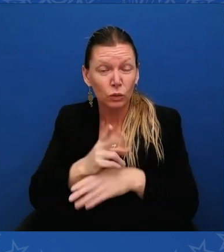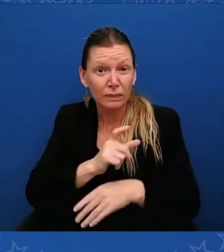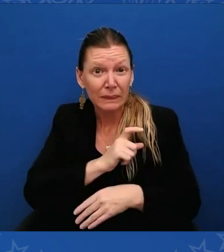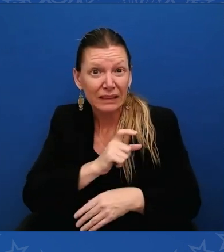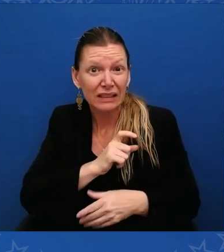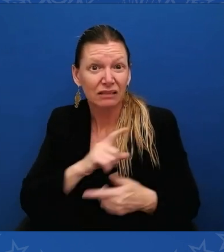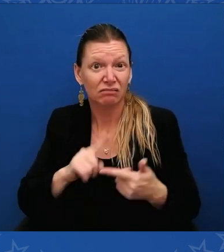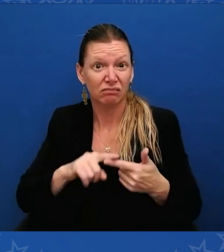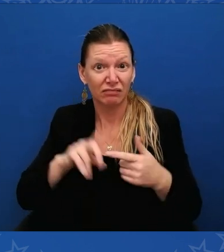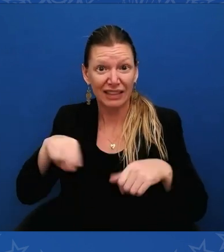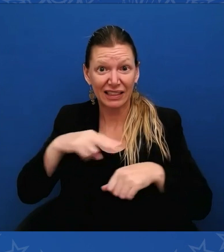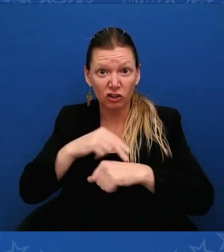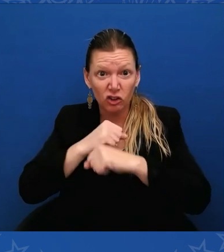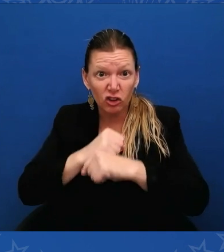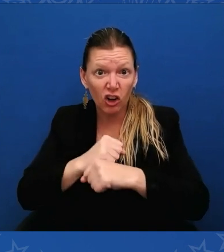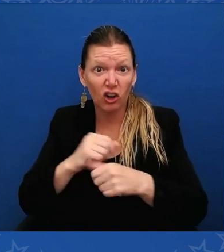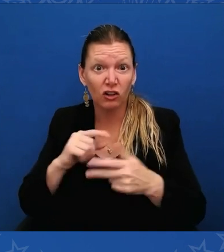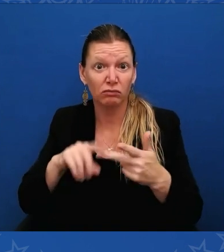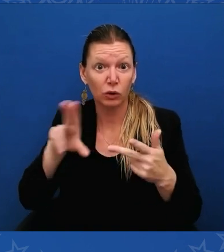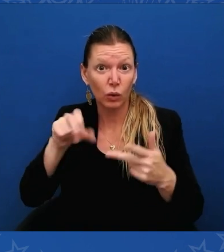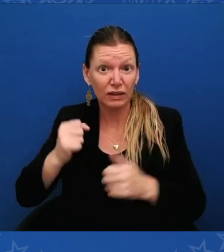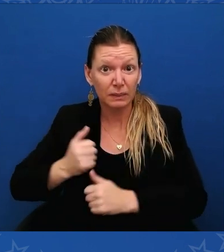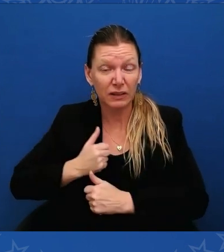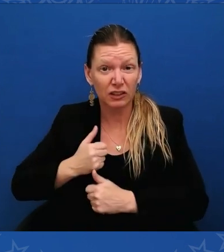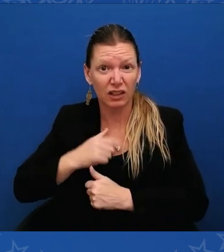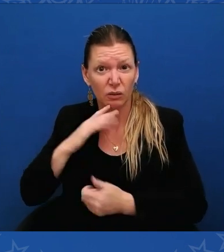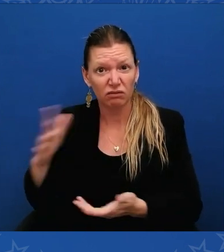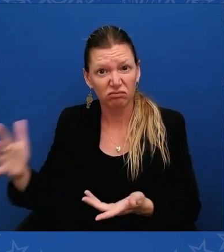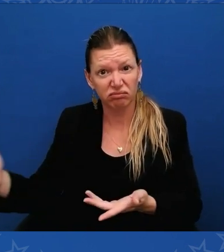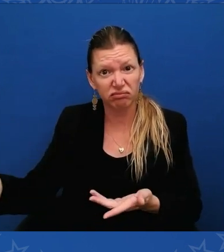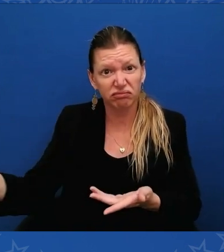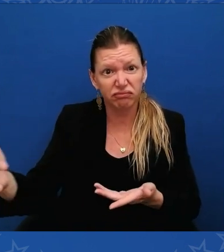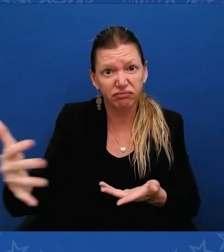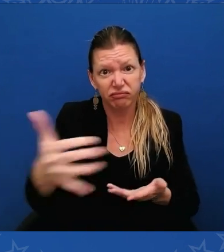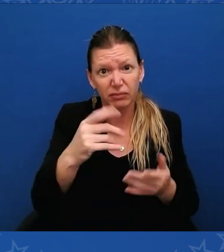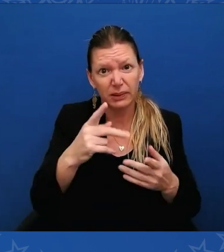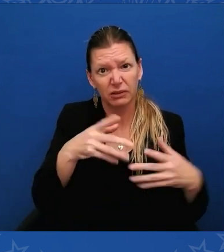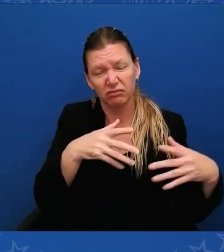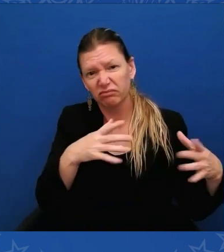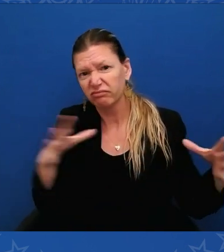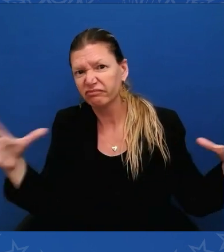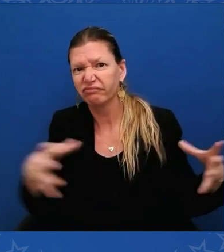families, and communities. Think about that. Mass detention camps that will tear our country apart